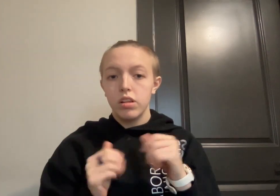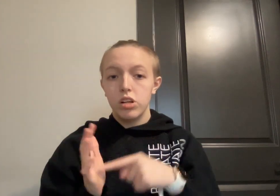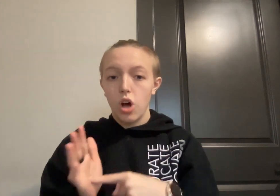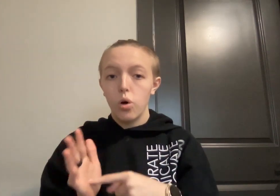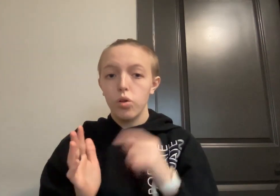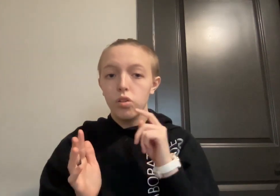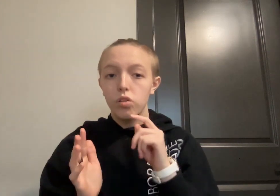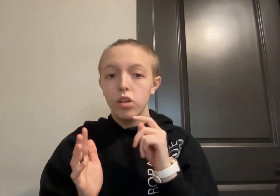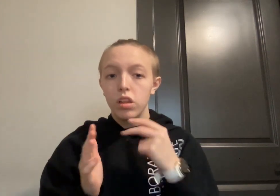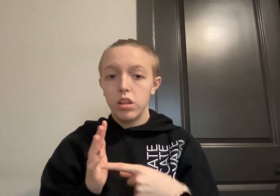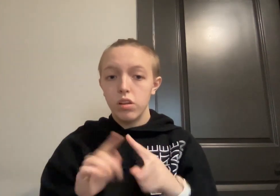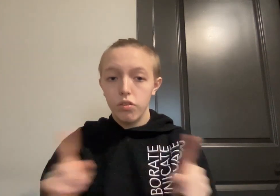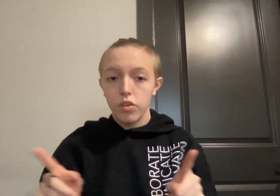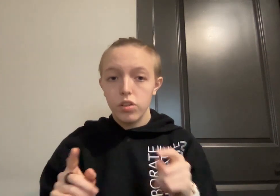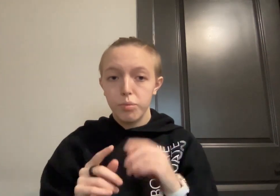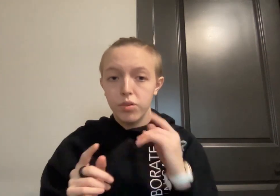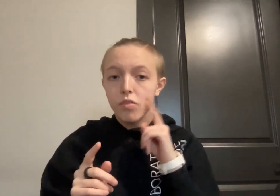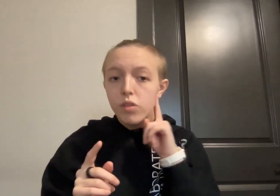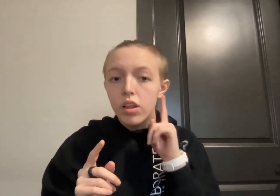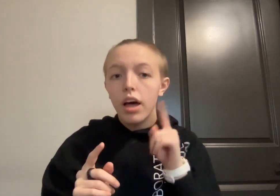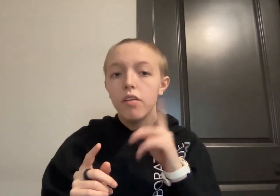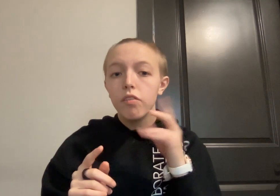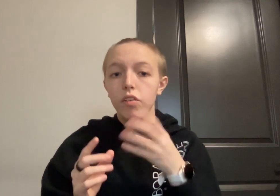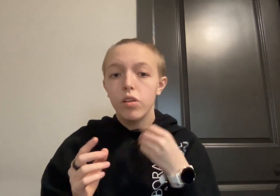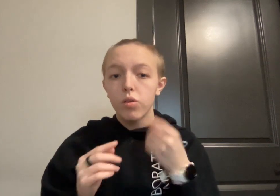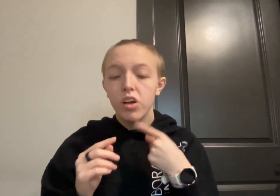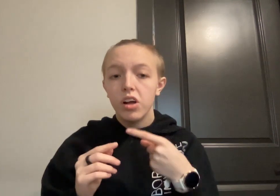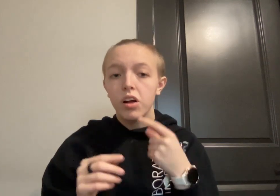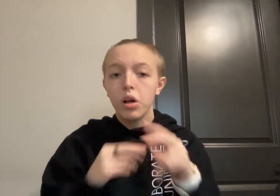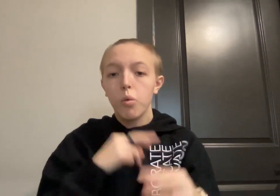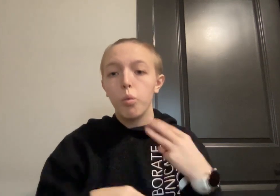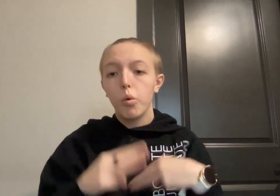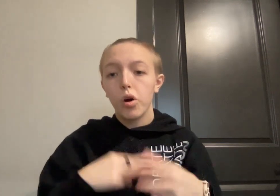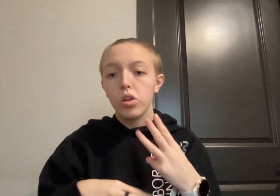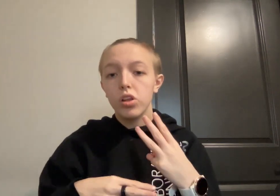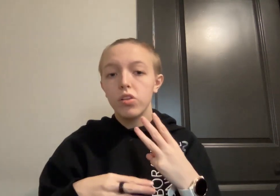shows the difference of the deaf and hearing world